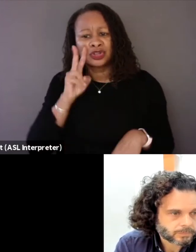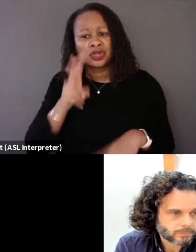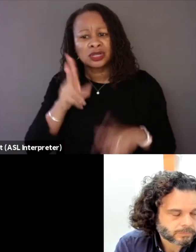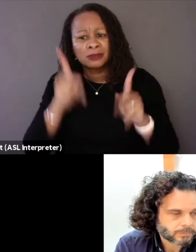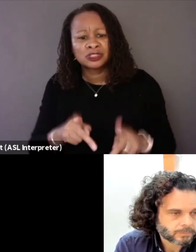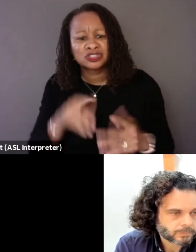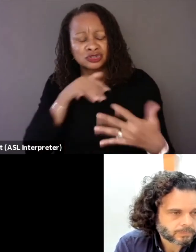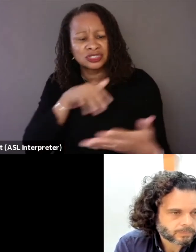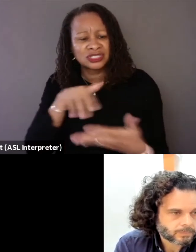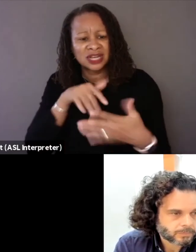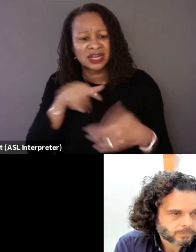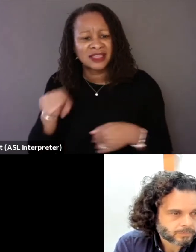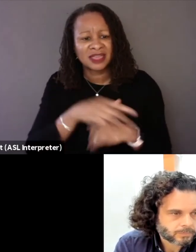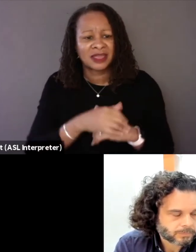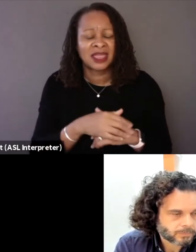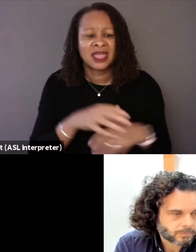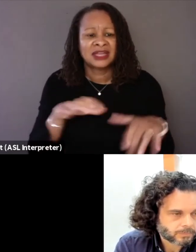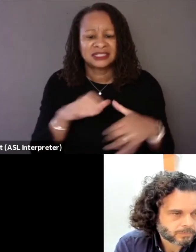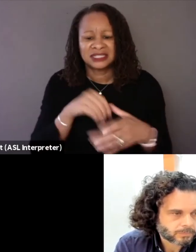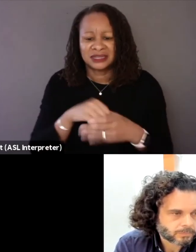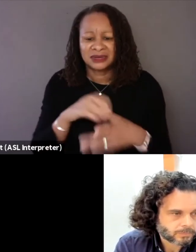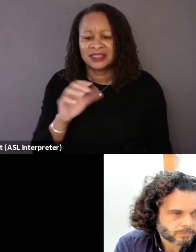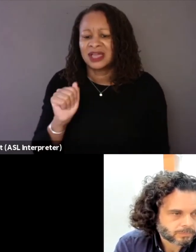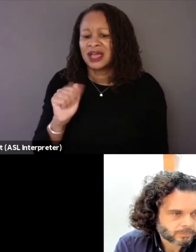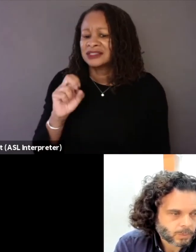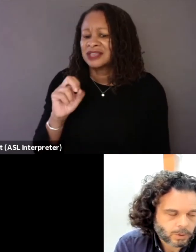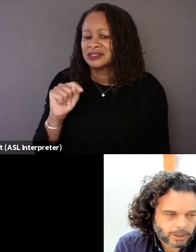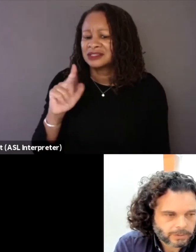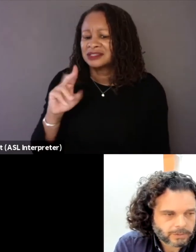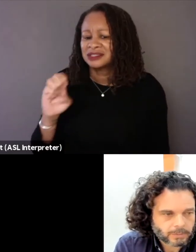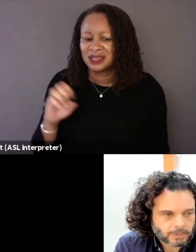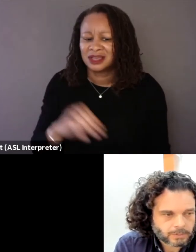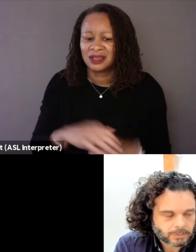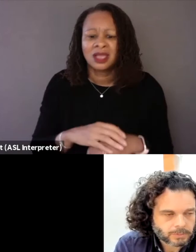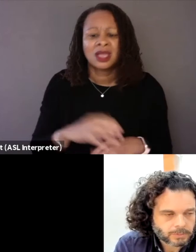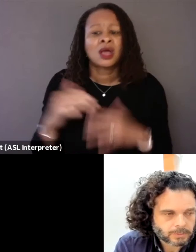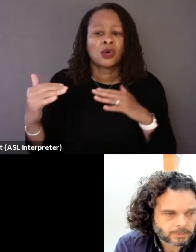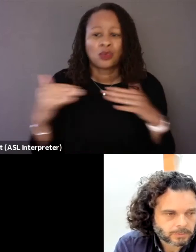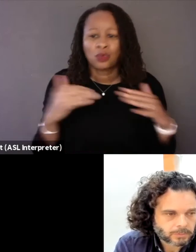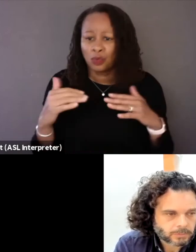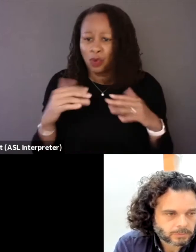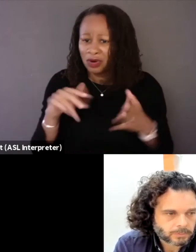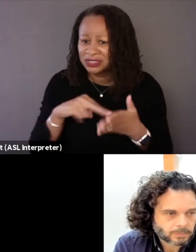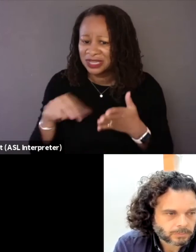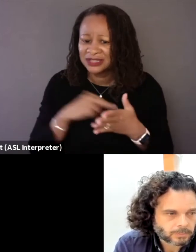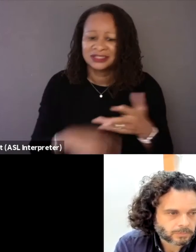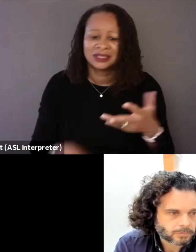We did it with Inocente, we did it with War/Dance. We did it with Life According to Sam.